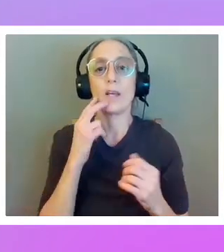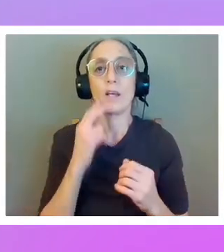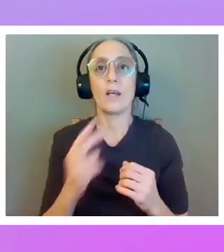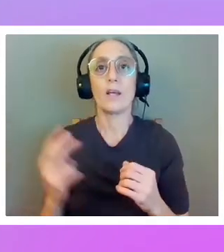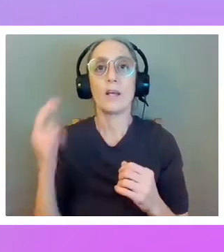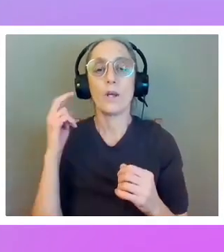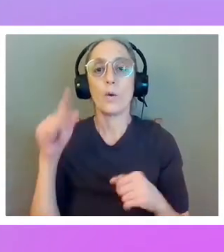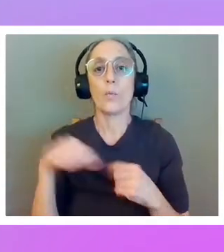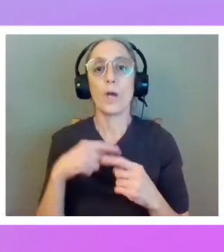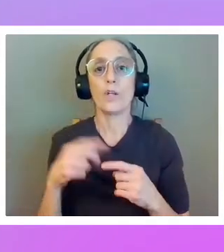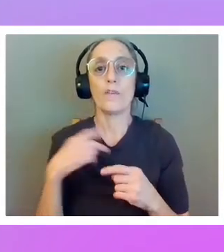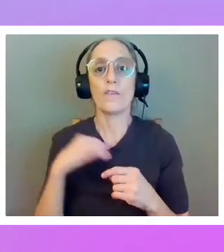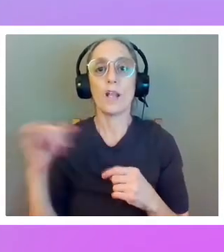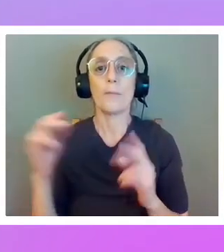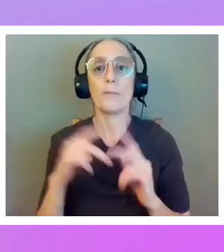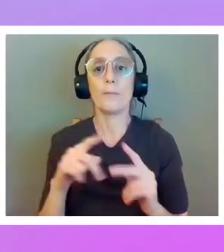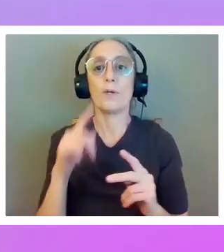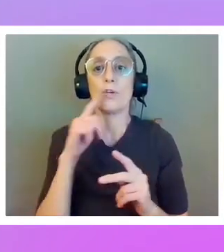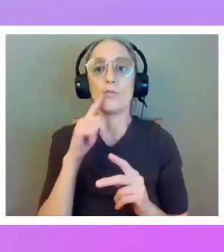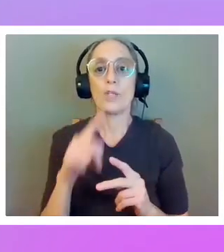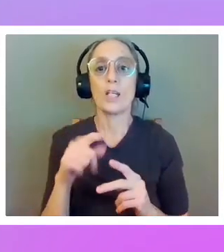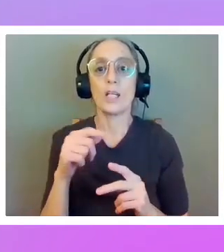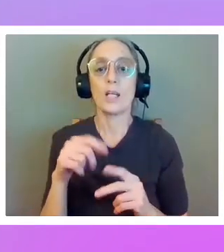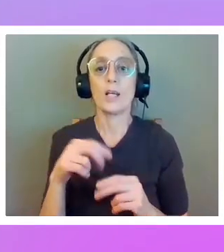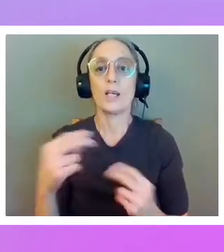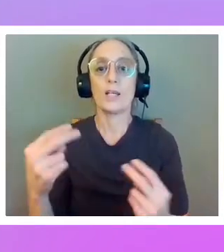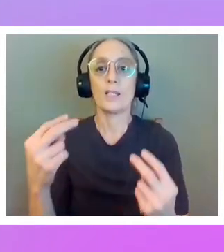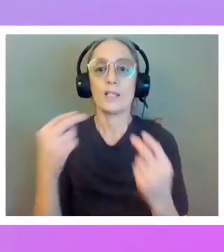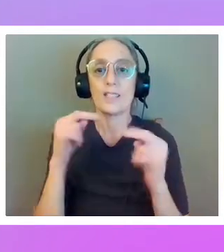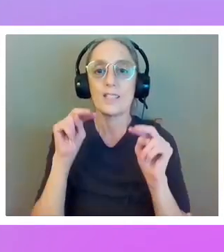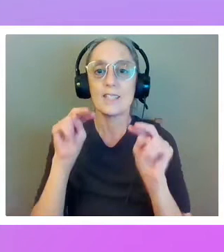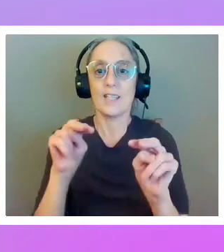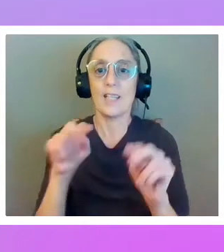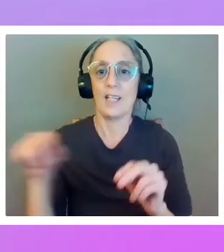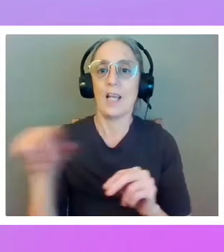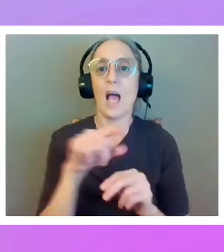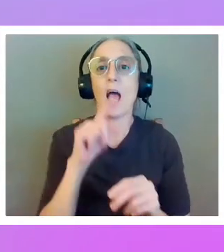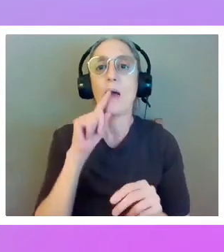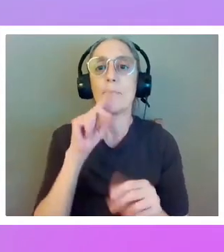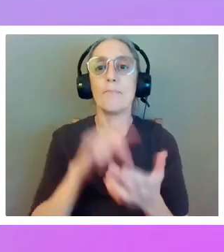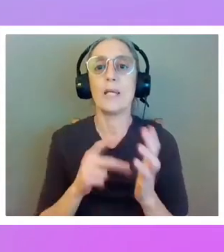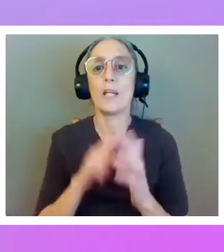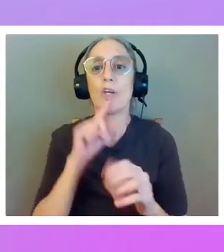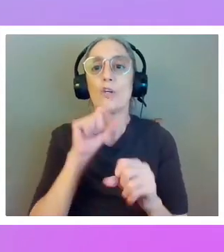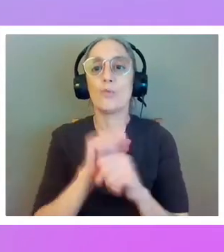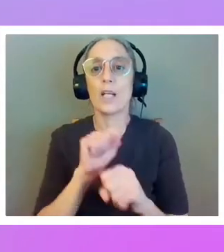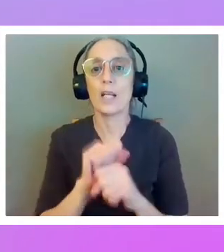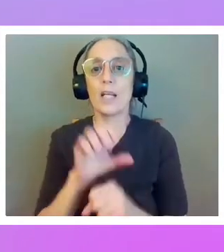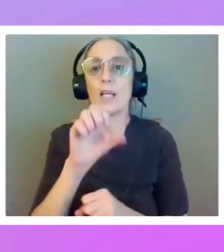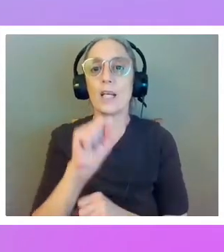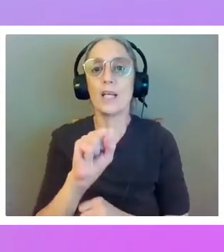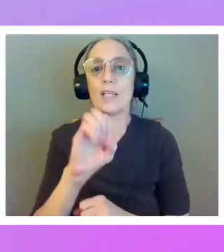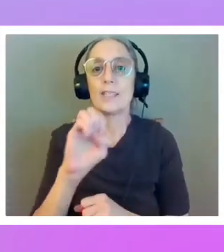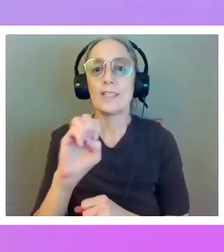like I mean really seen, it could be that time when you were when you won an award